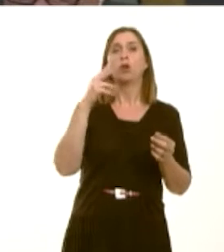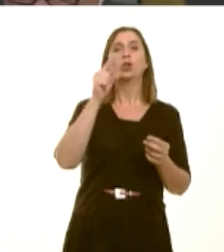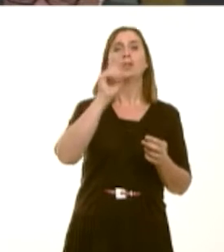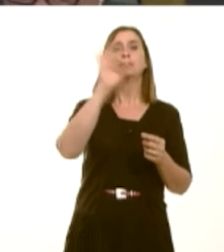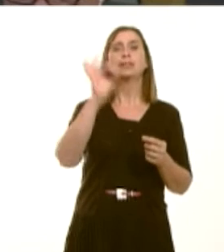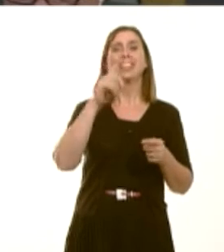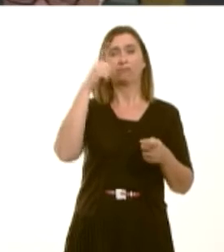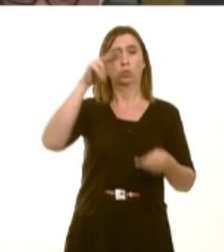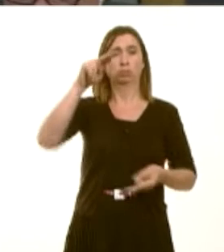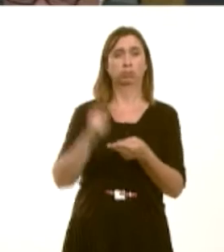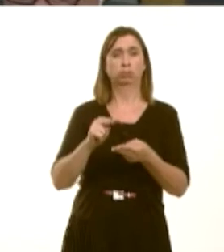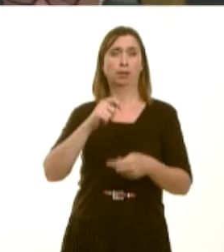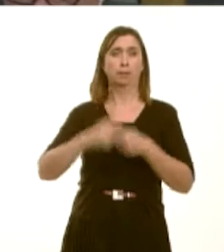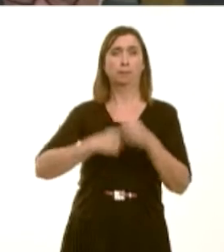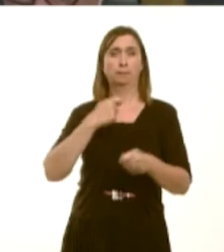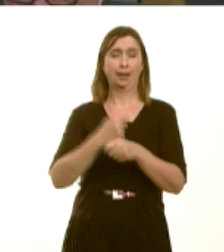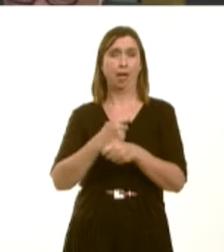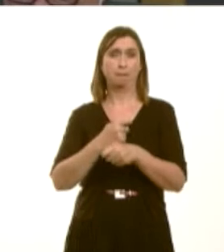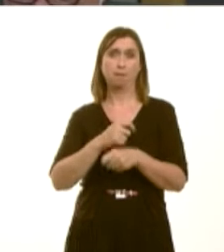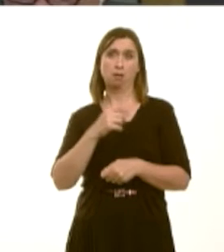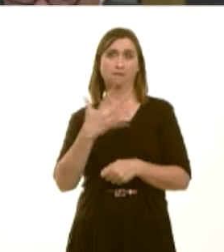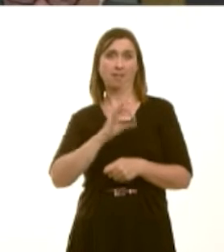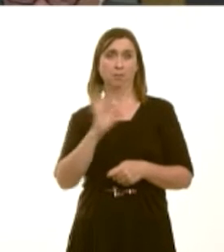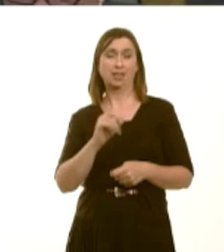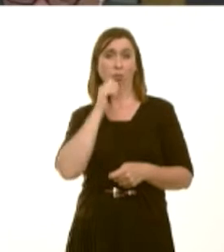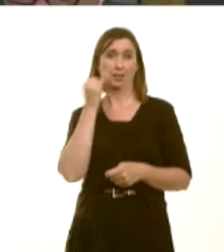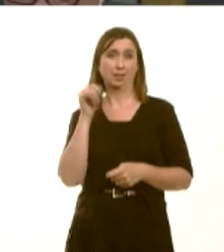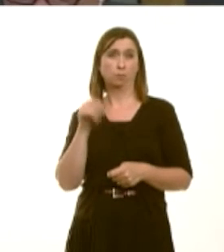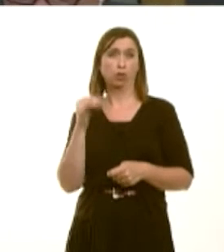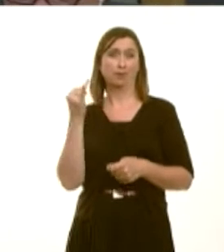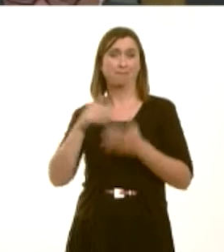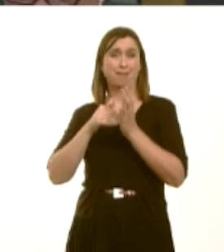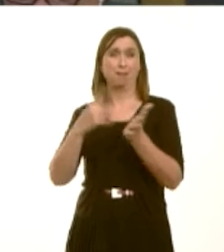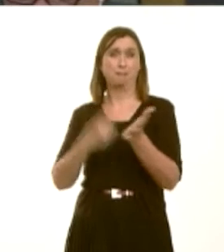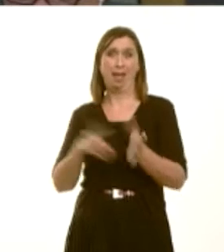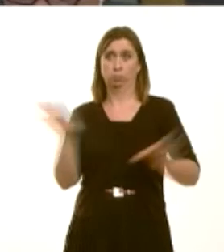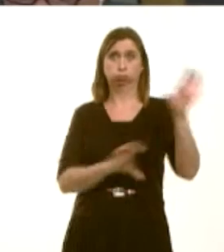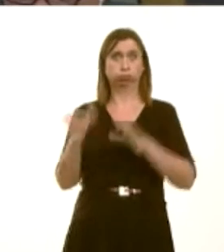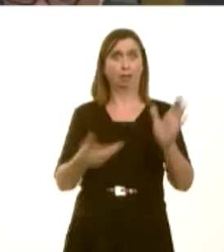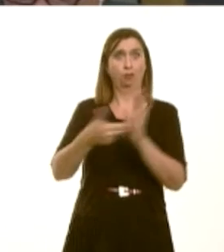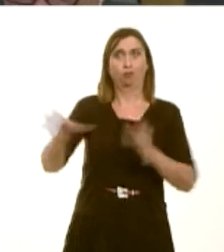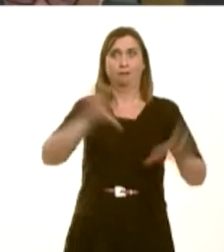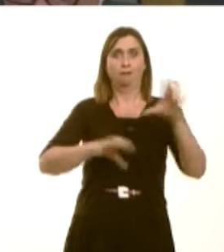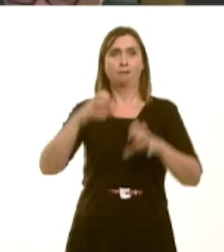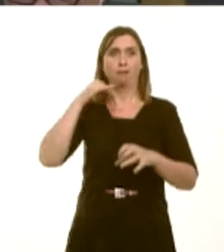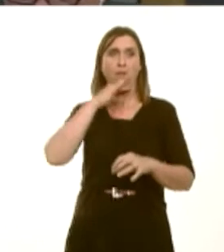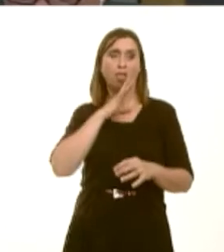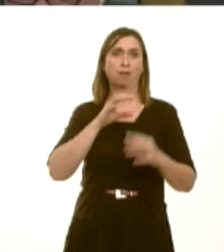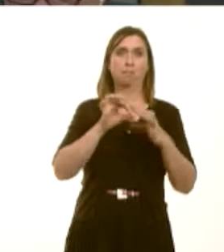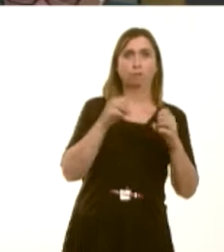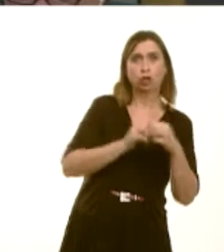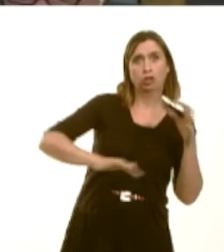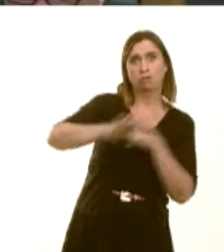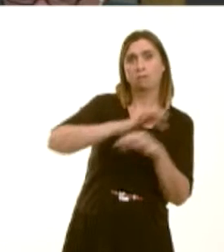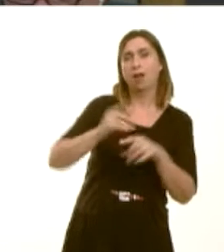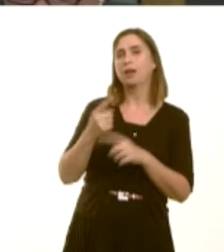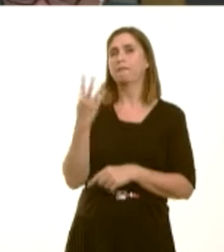would bring £7.6 million to Carmarthen West and South Pembrokeshire and £4.5 million